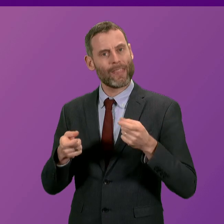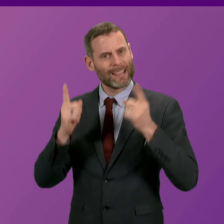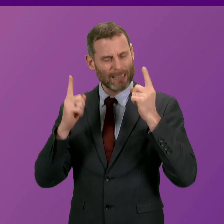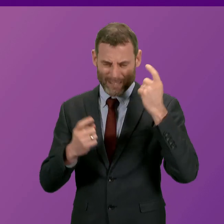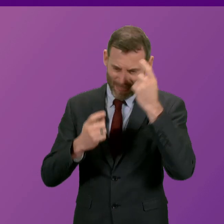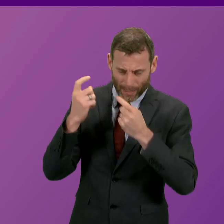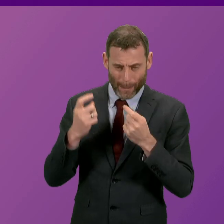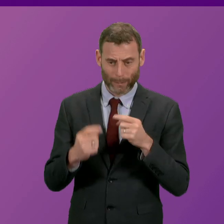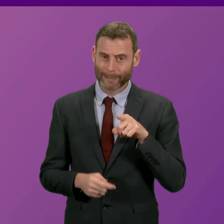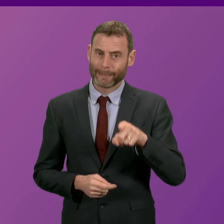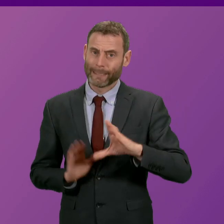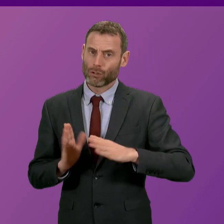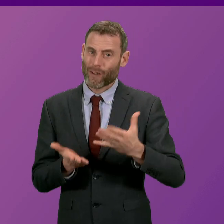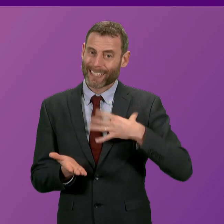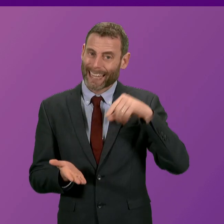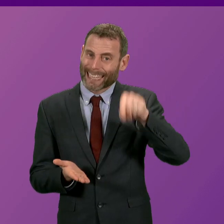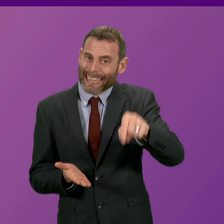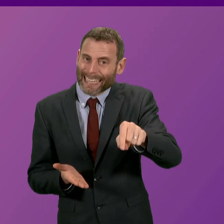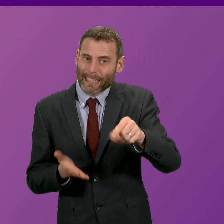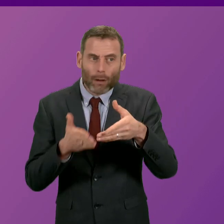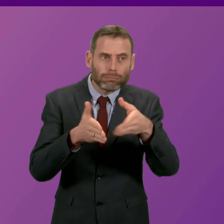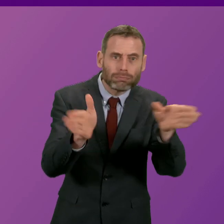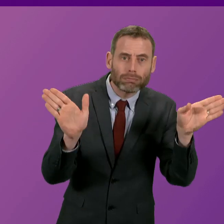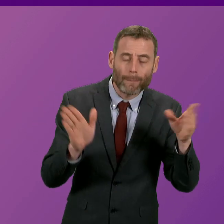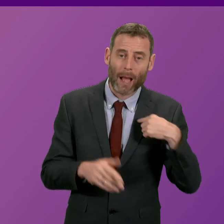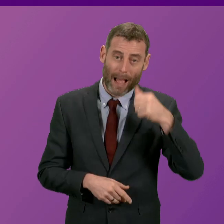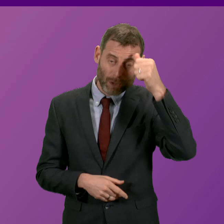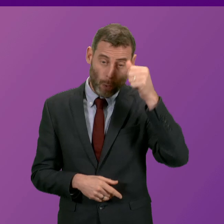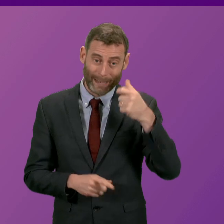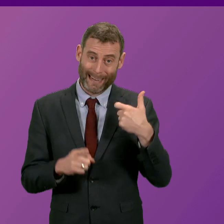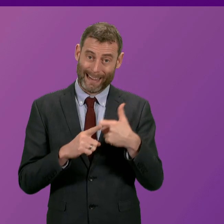to address the concerns that I know exist in Caithness about that issue and to find